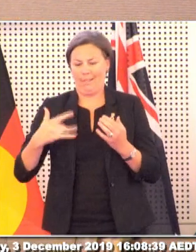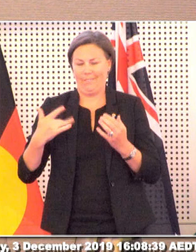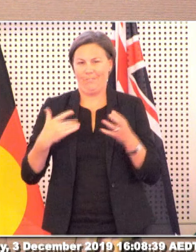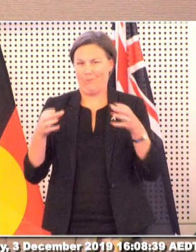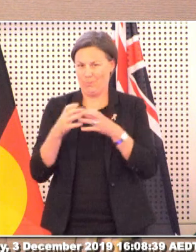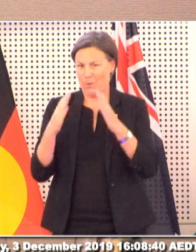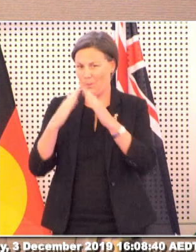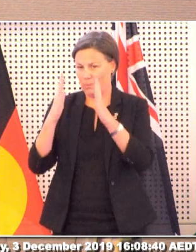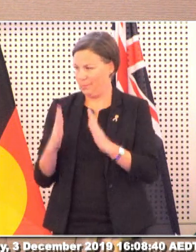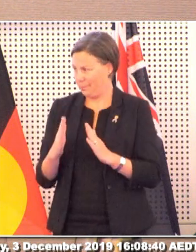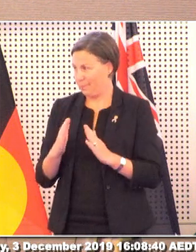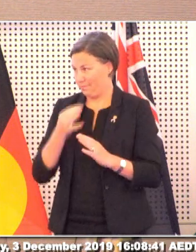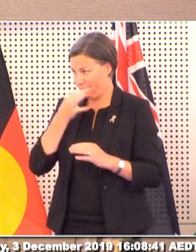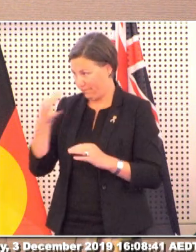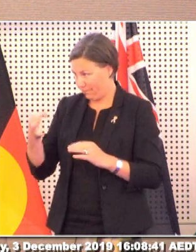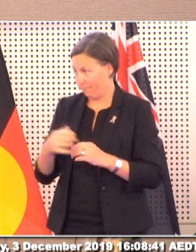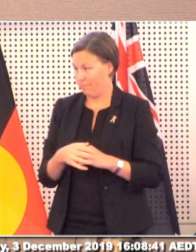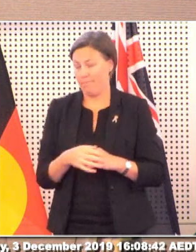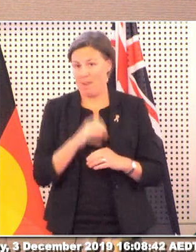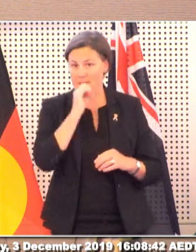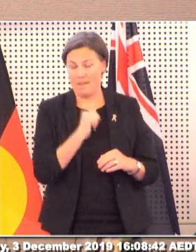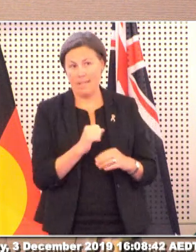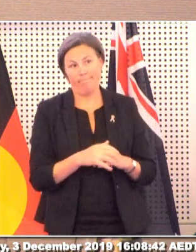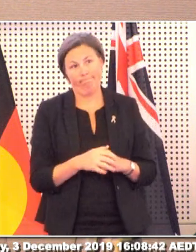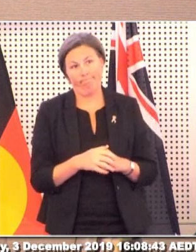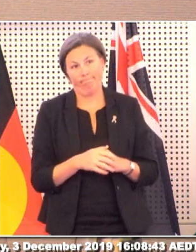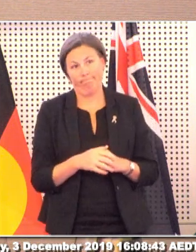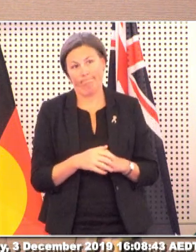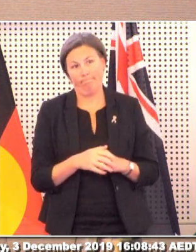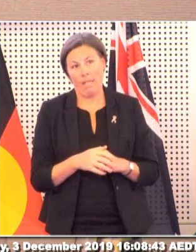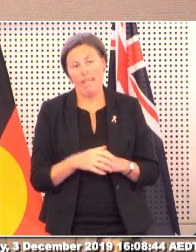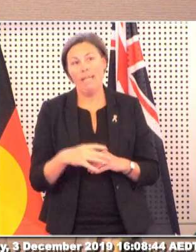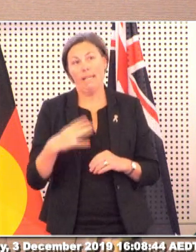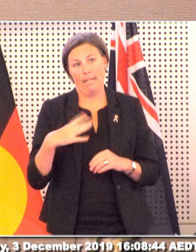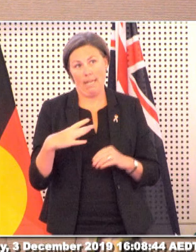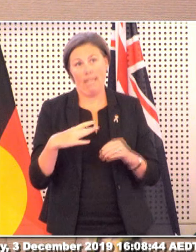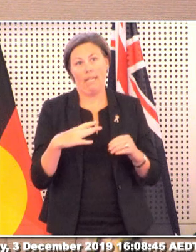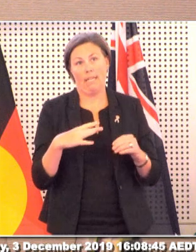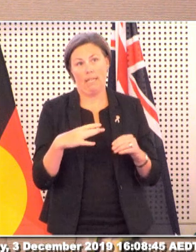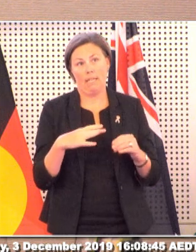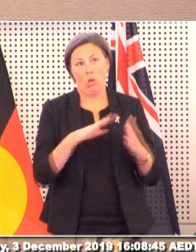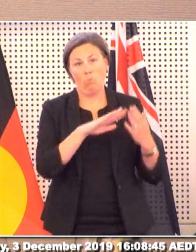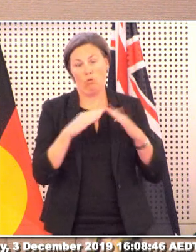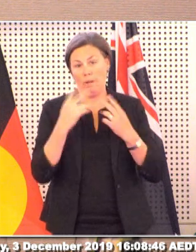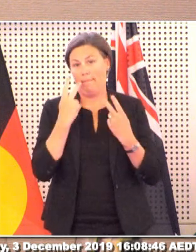You have a Community Visitors program to the standard of Victoria’s